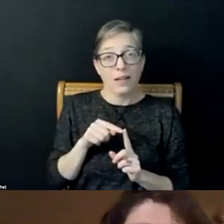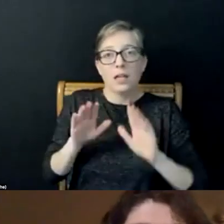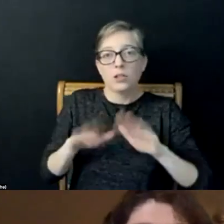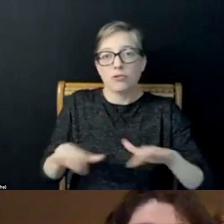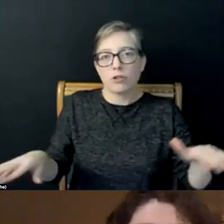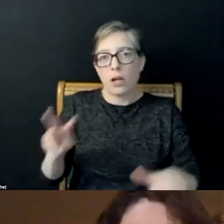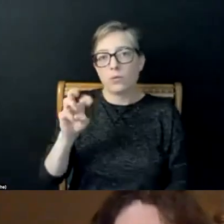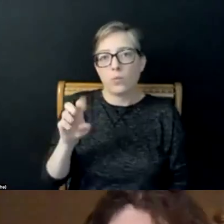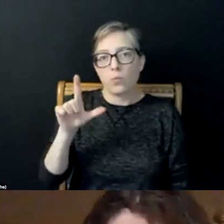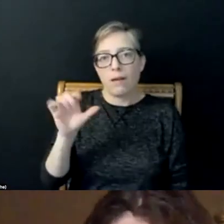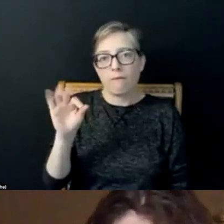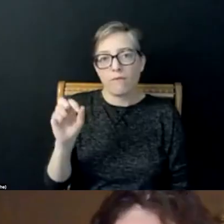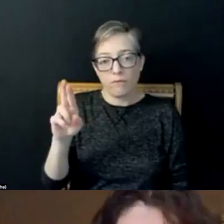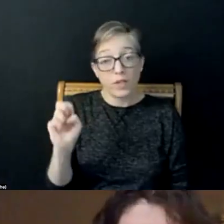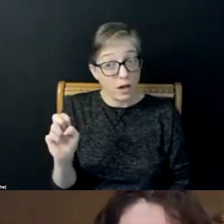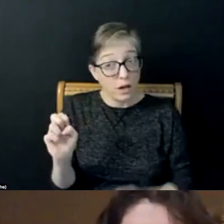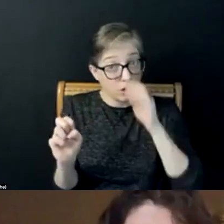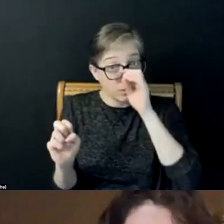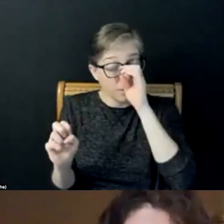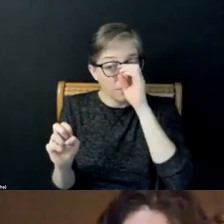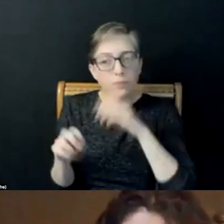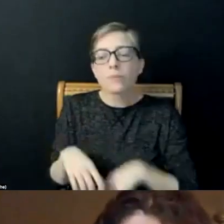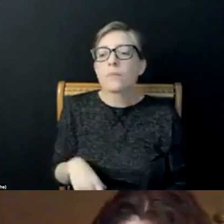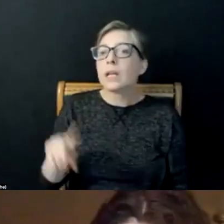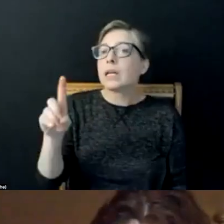disabled parents are terrified